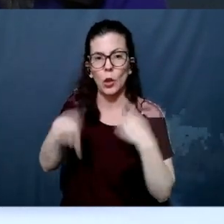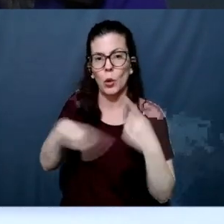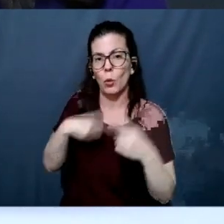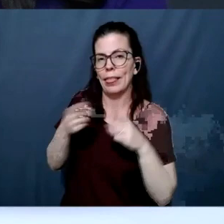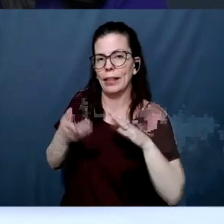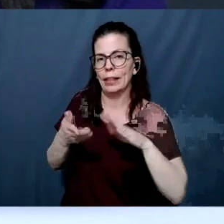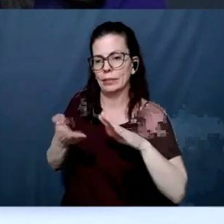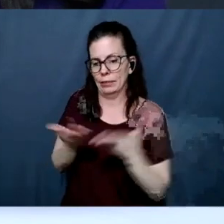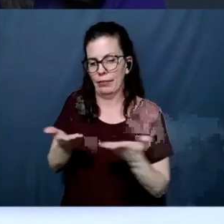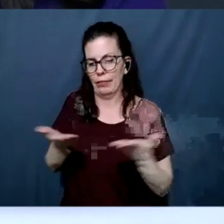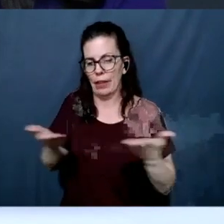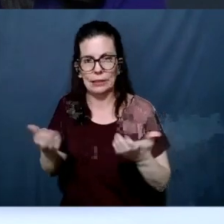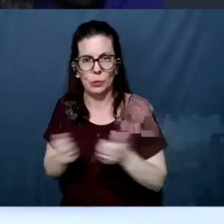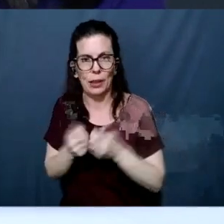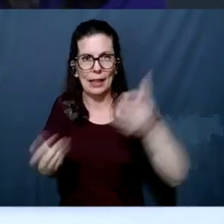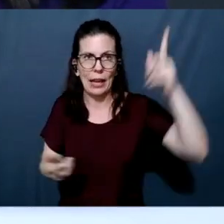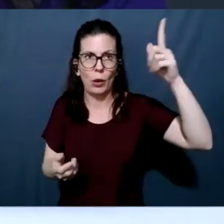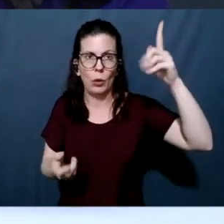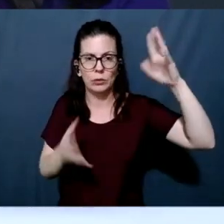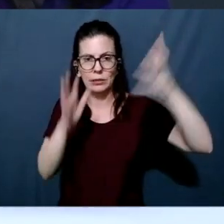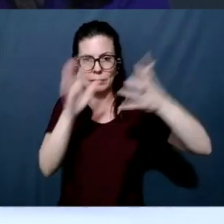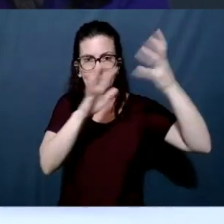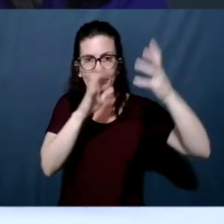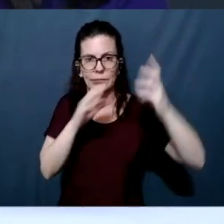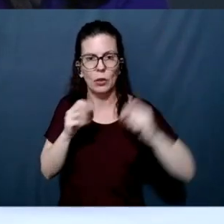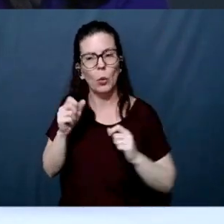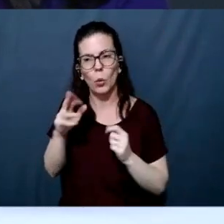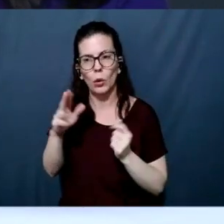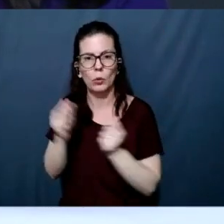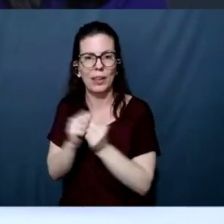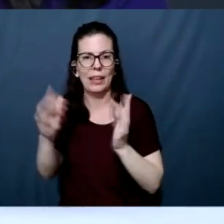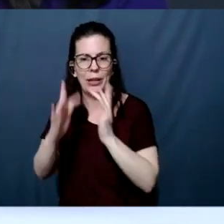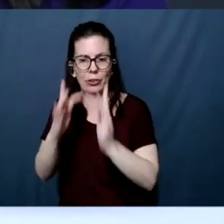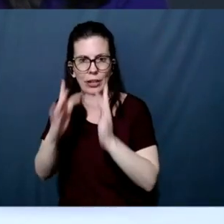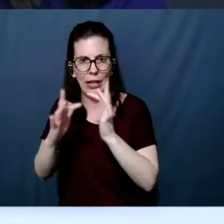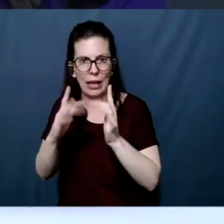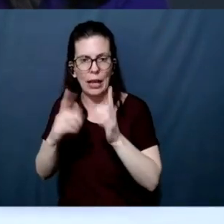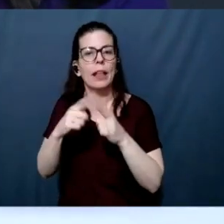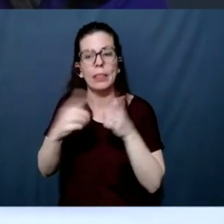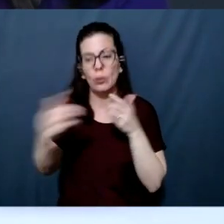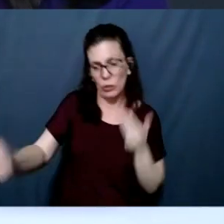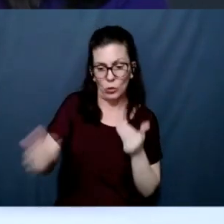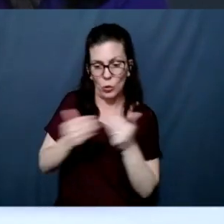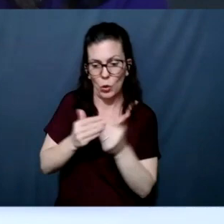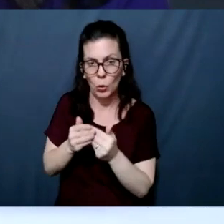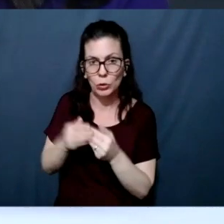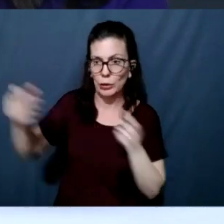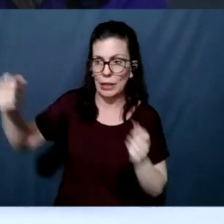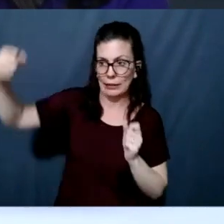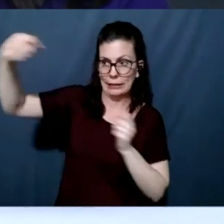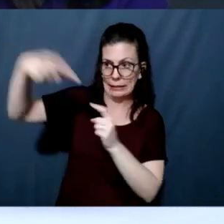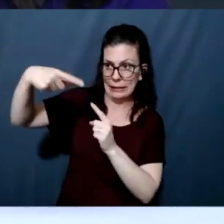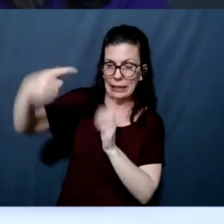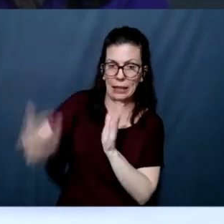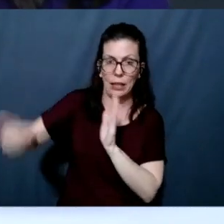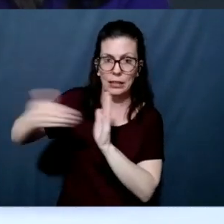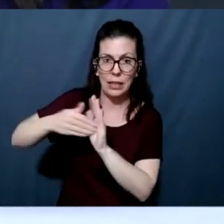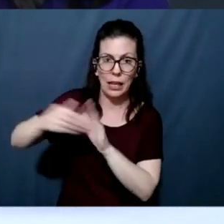cloud connectivity or without the internet. And then when they do come back in range we gonna re sync up send data, get new information down, et cetera.